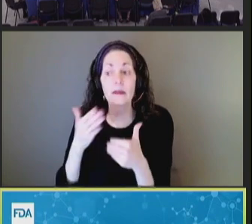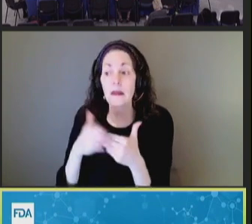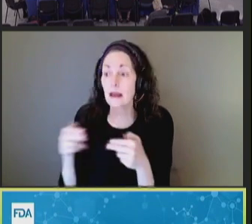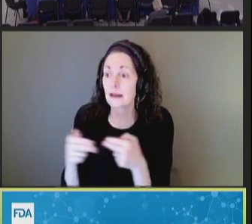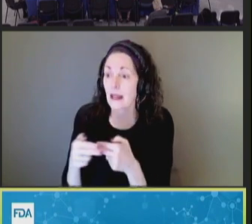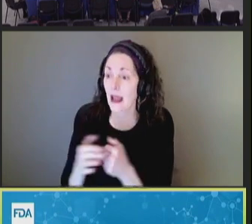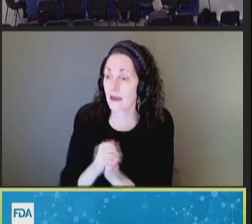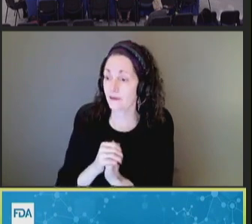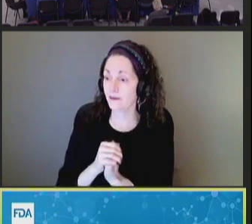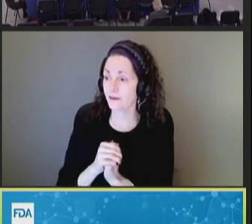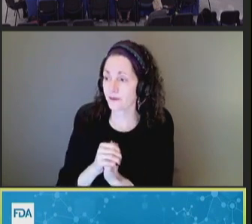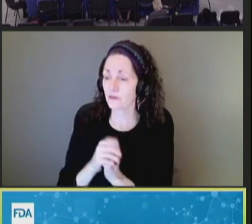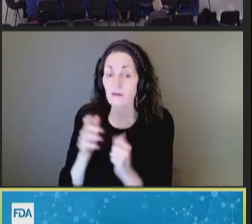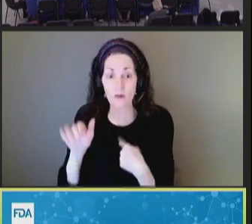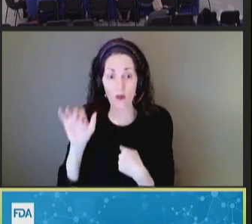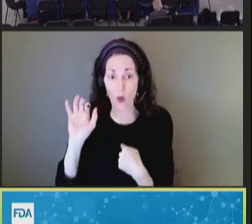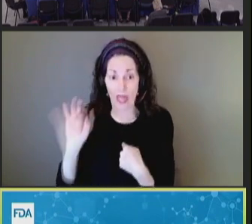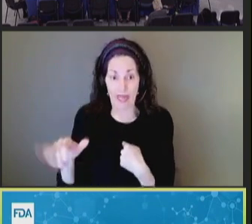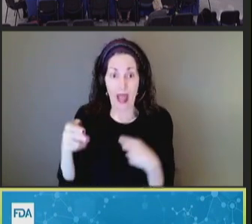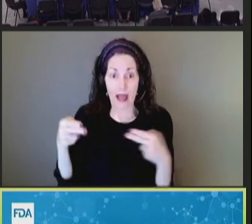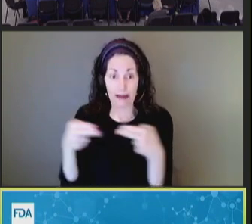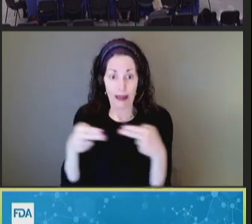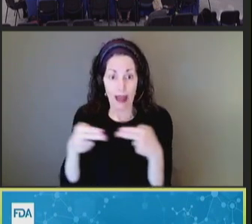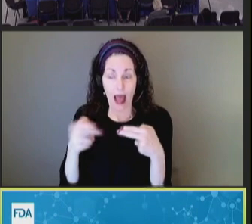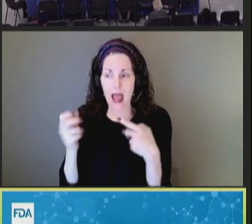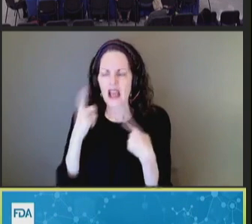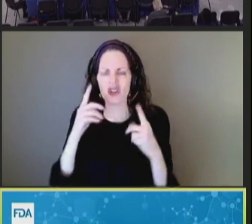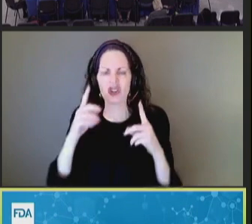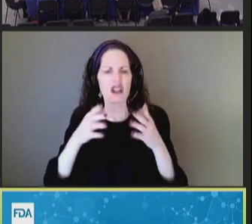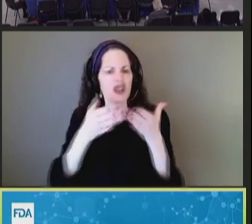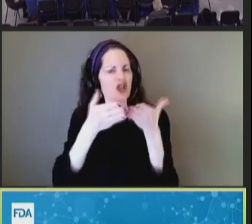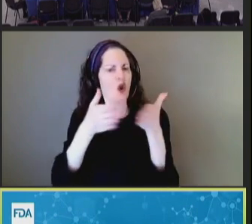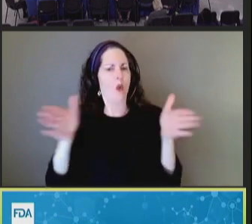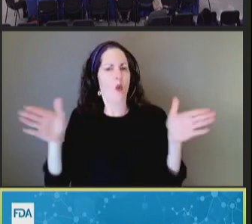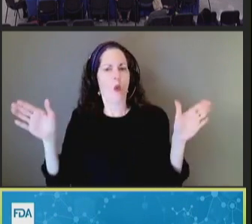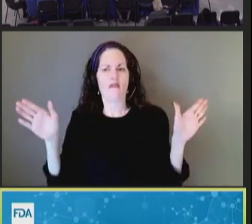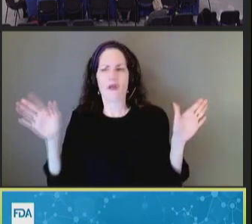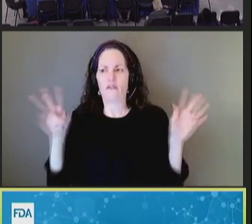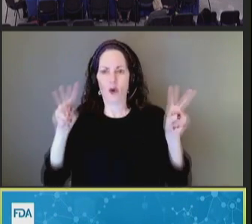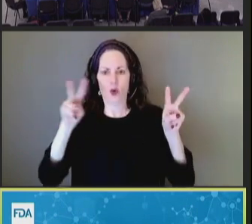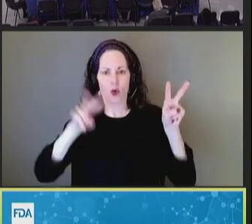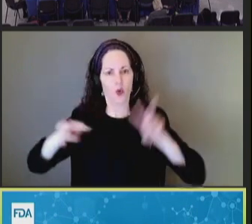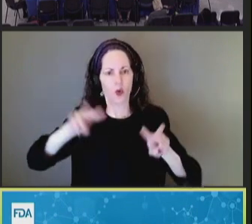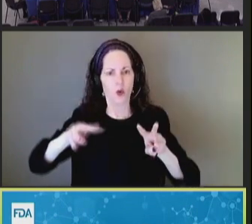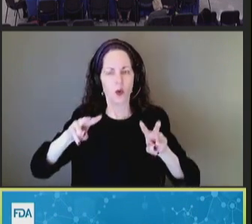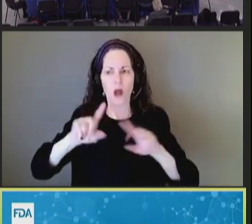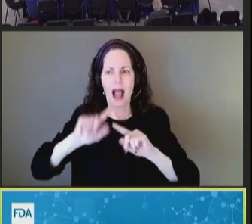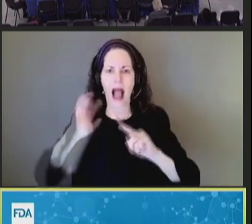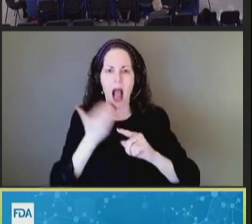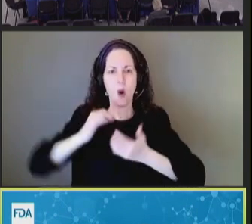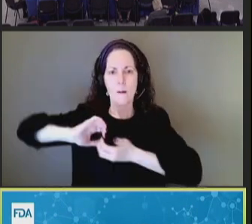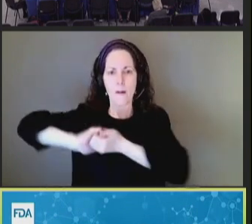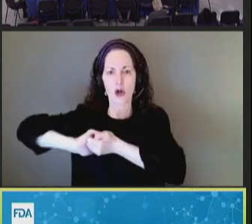So, this slide just is a very high level overview of our partnership with the IIS. And